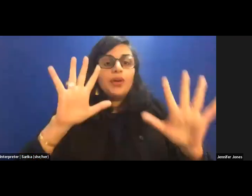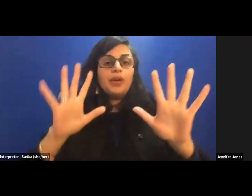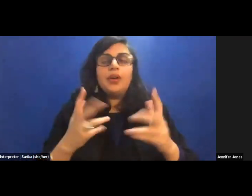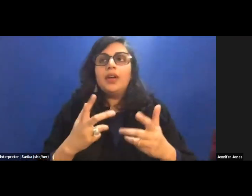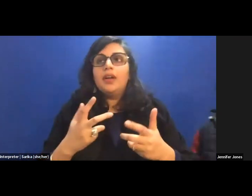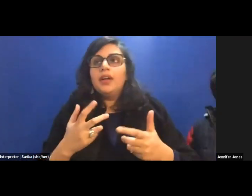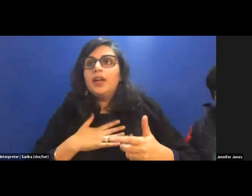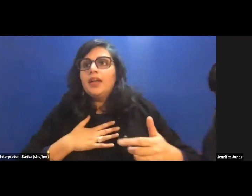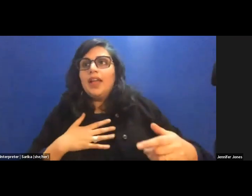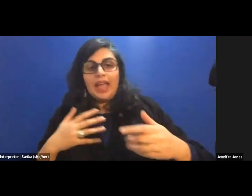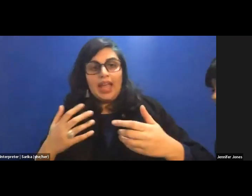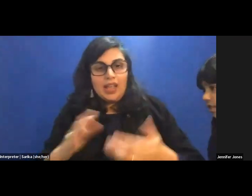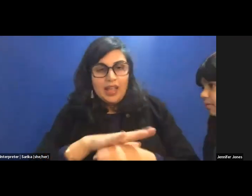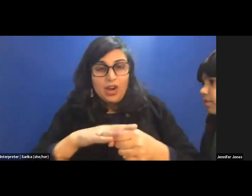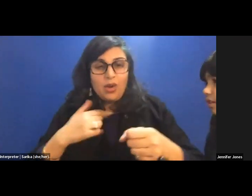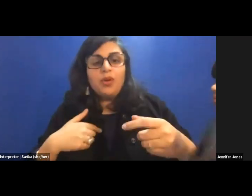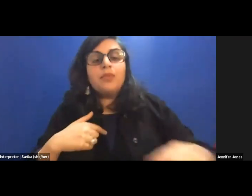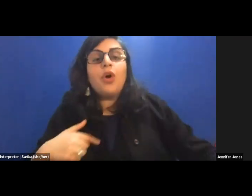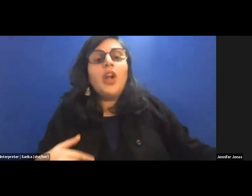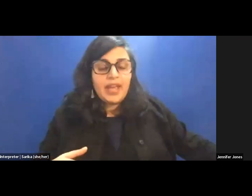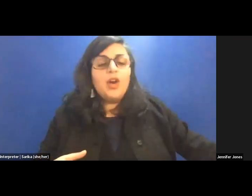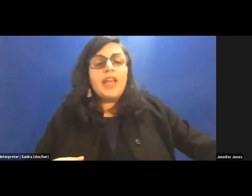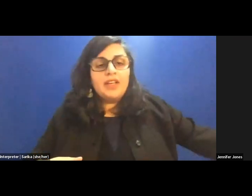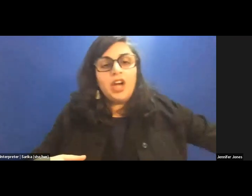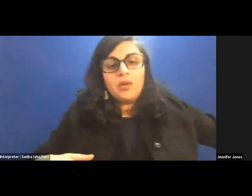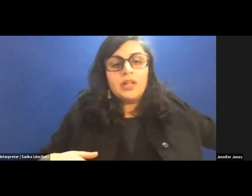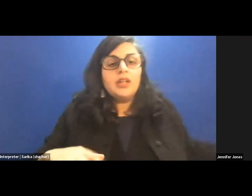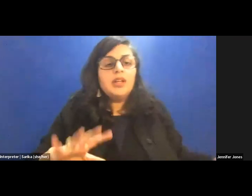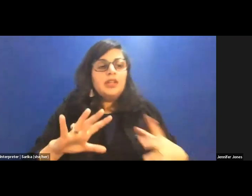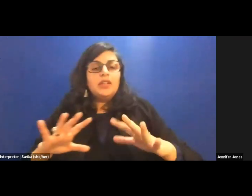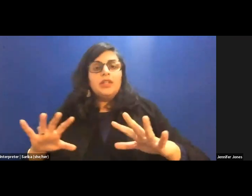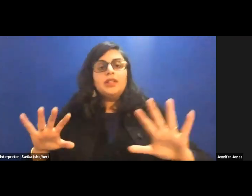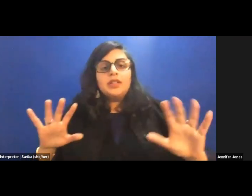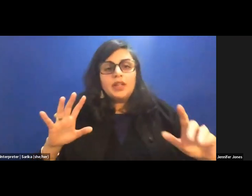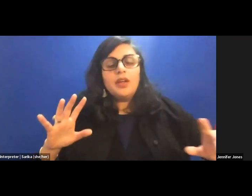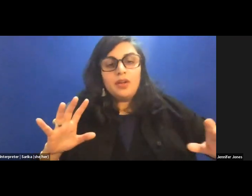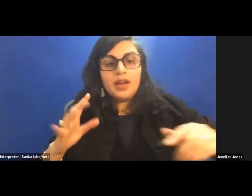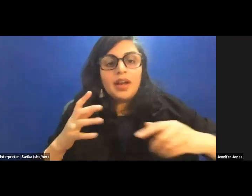and we were trying to find a way to get downtown. At that point, the police were chasing